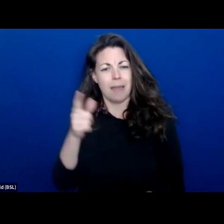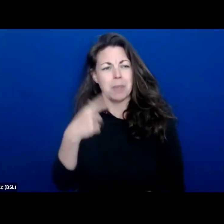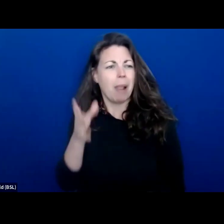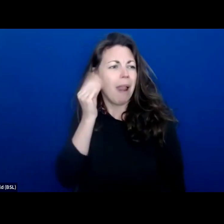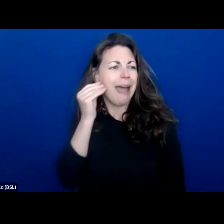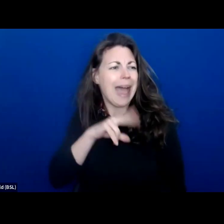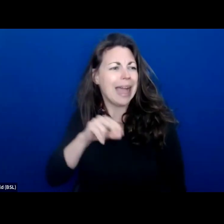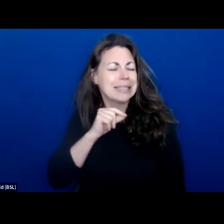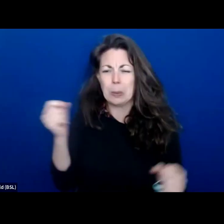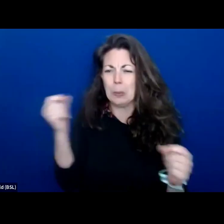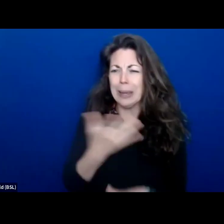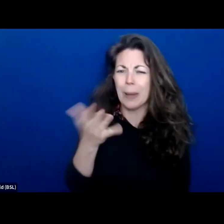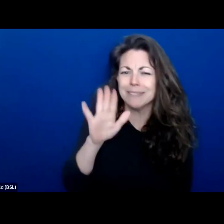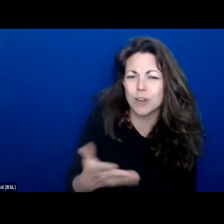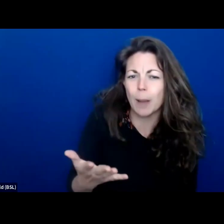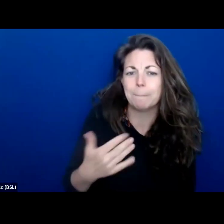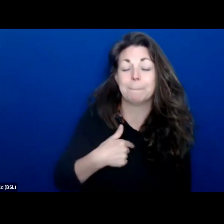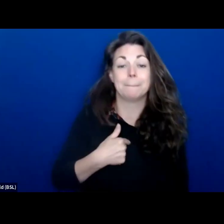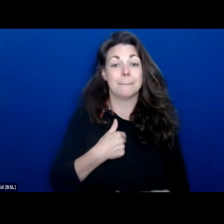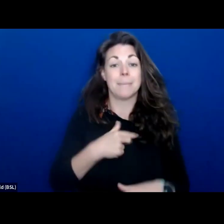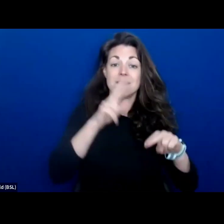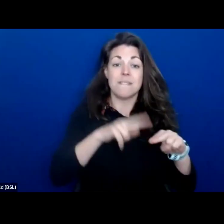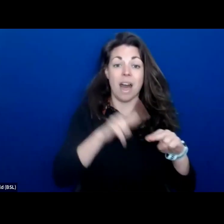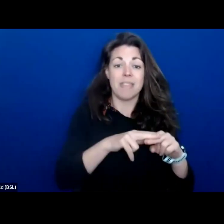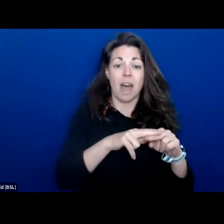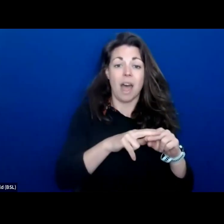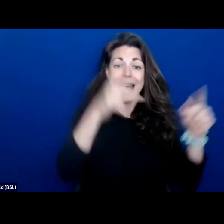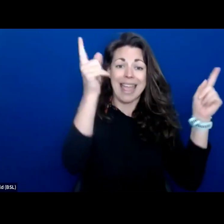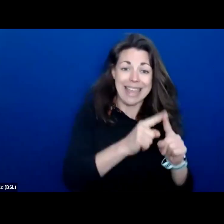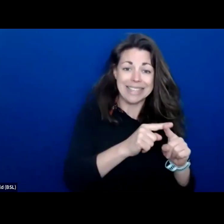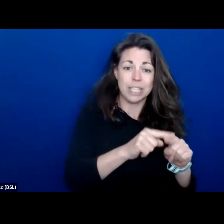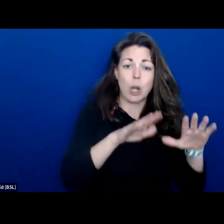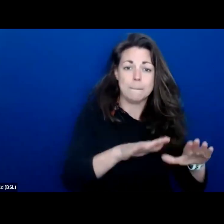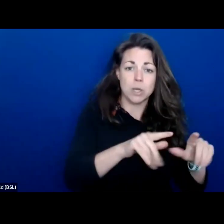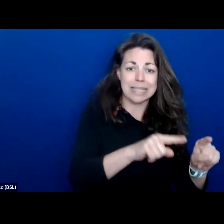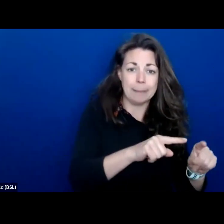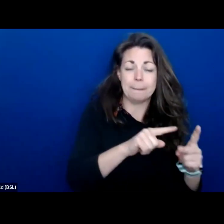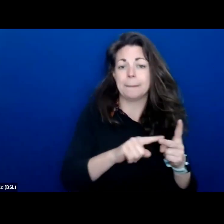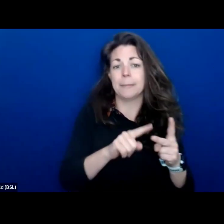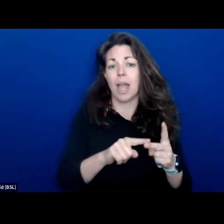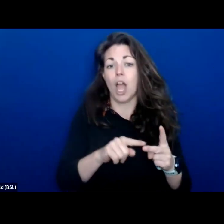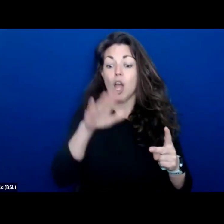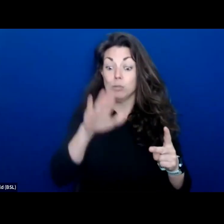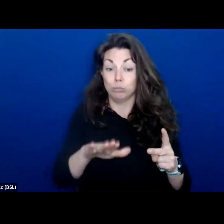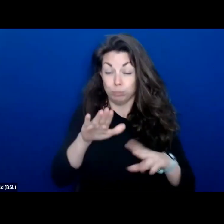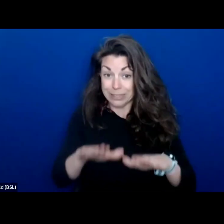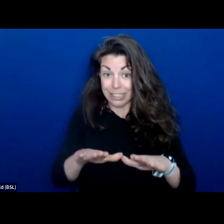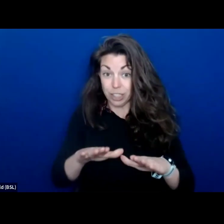I have an Indian Muslim father, a British, from Surrey, British Anglican Christian